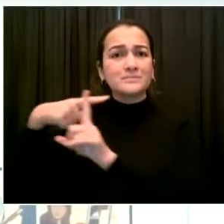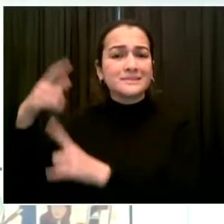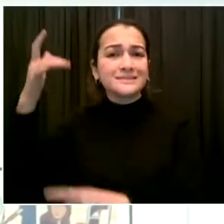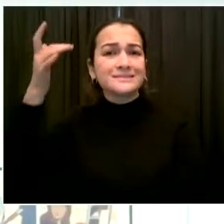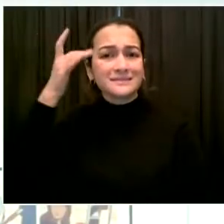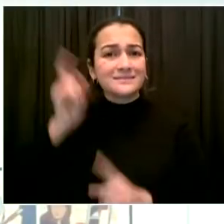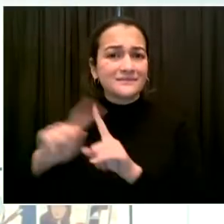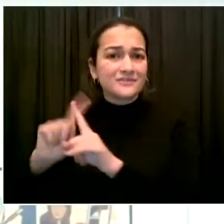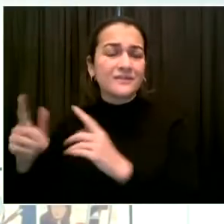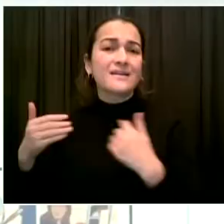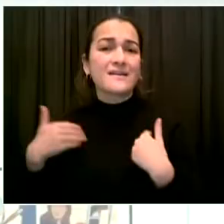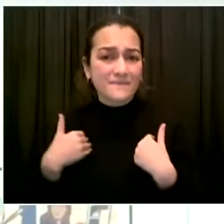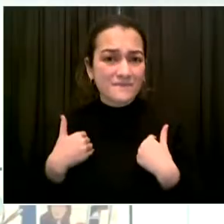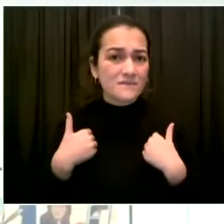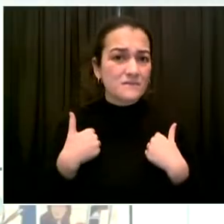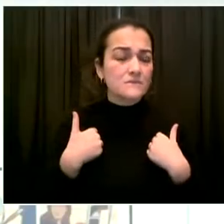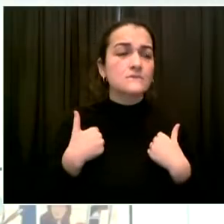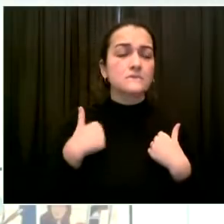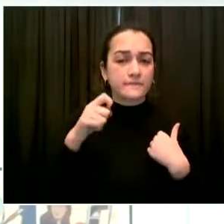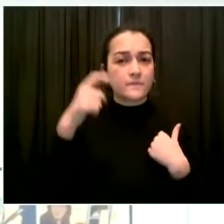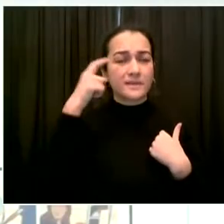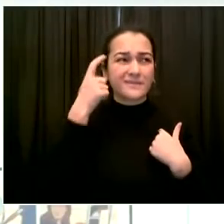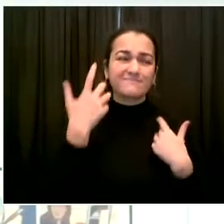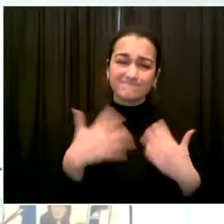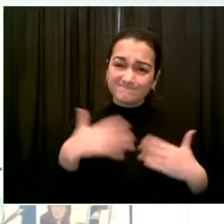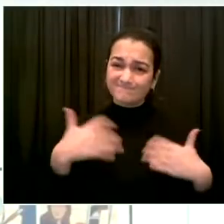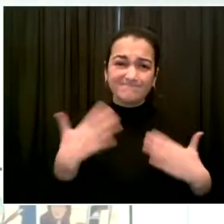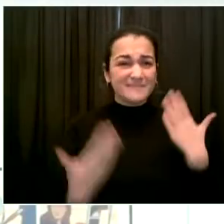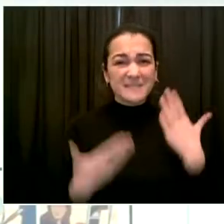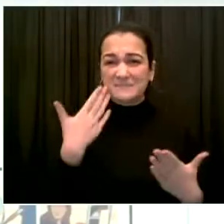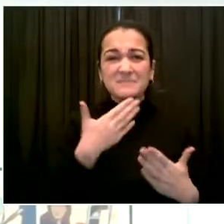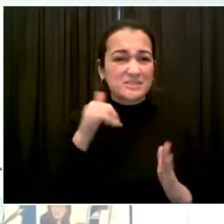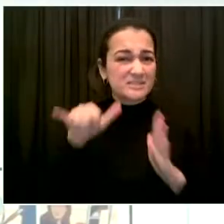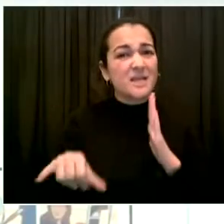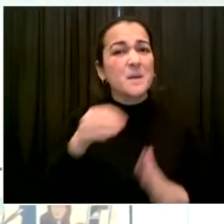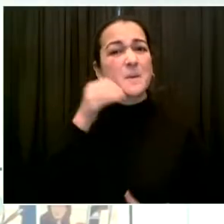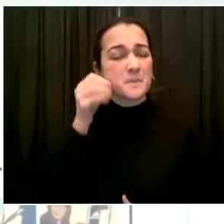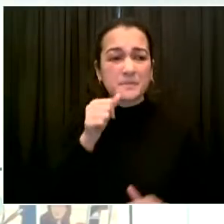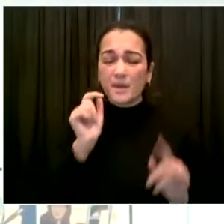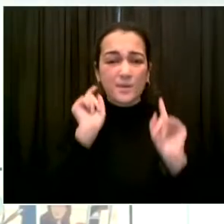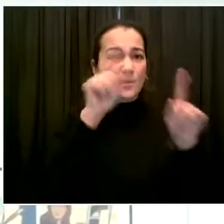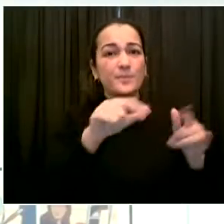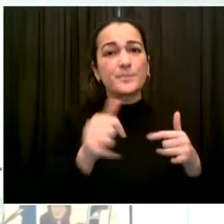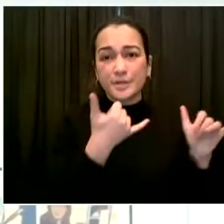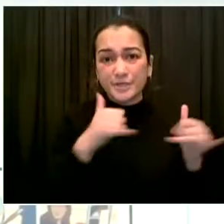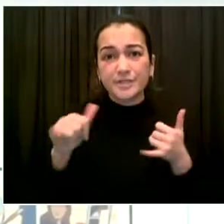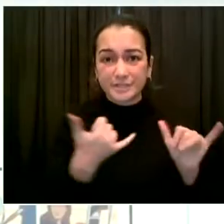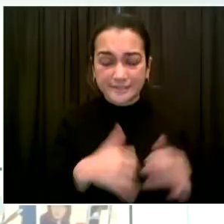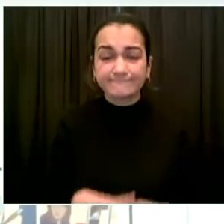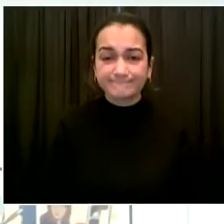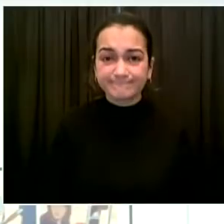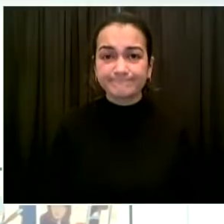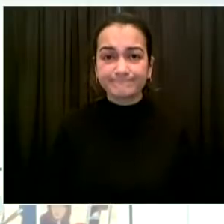MADE ADJTMUSENTS TO HOLIDAY PLANS AROUND MY YOUNG DAUGHTER WHO IS NOT YET ELIGIBLE